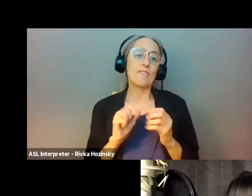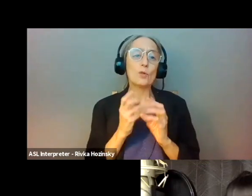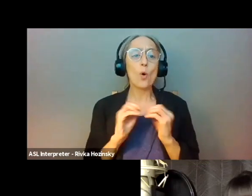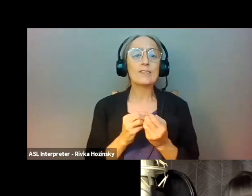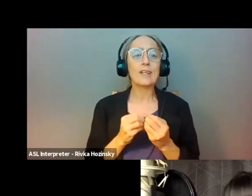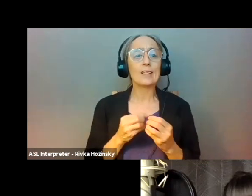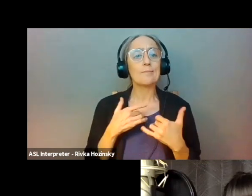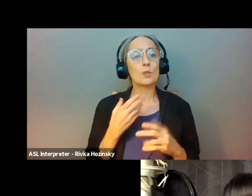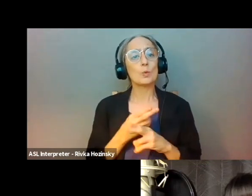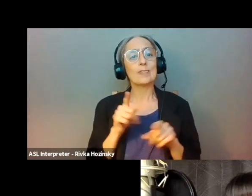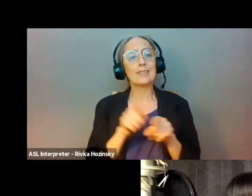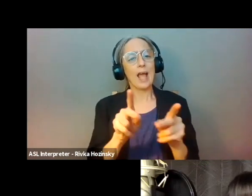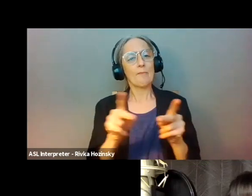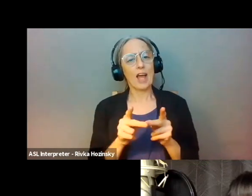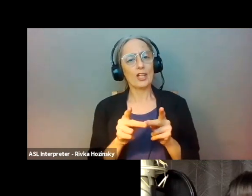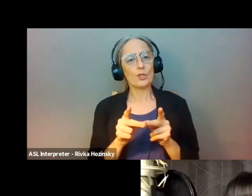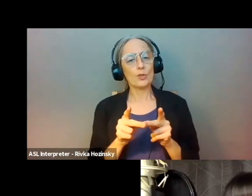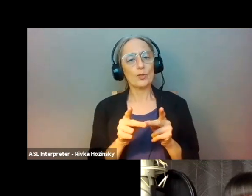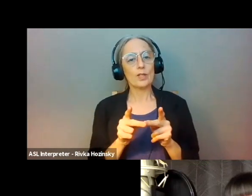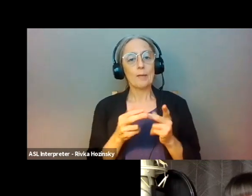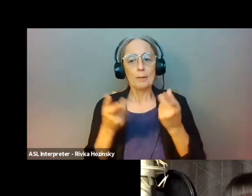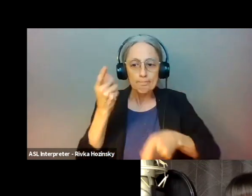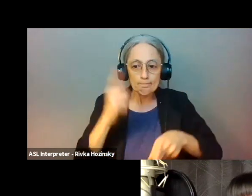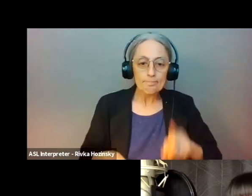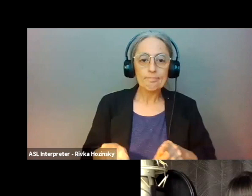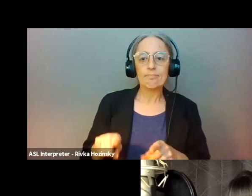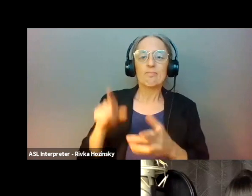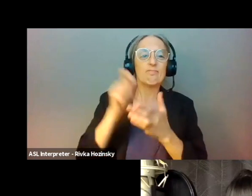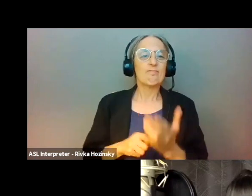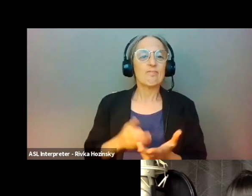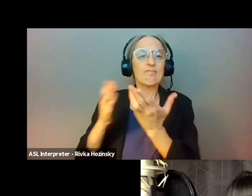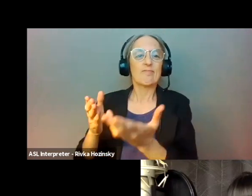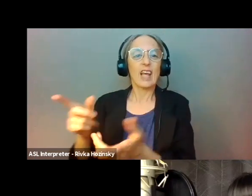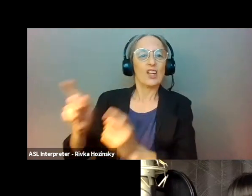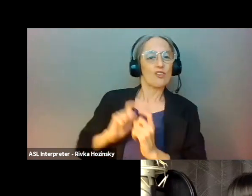try to get a grant because they will run a few thousand dollars.